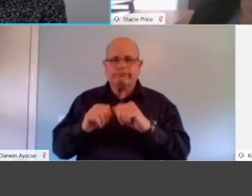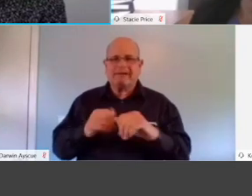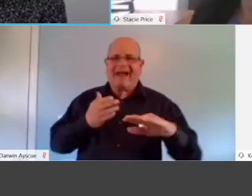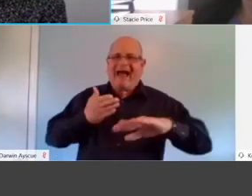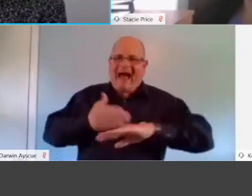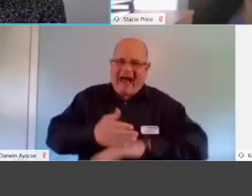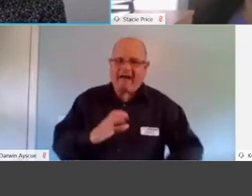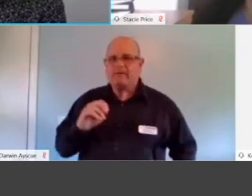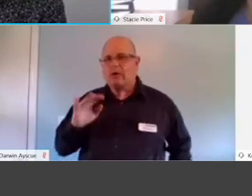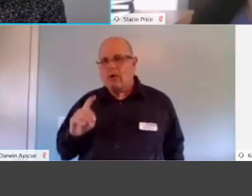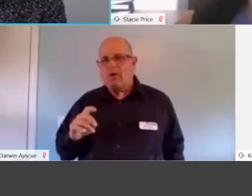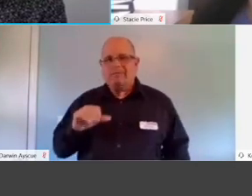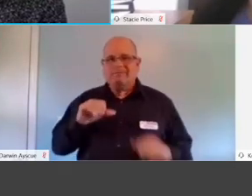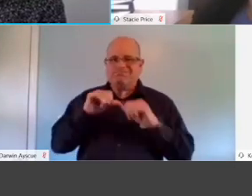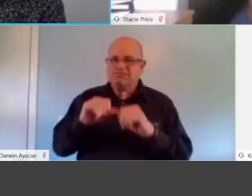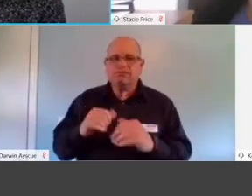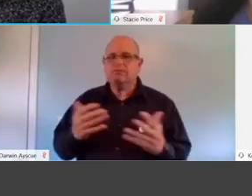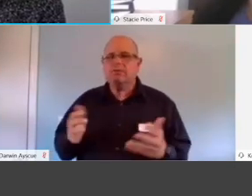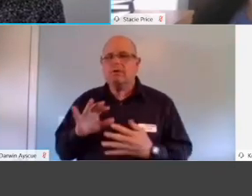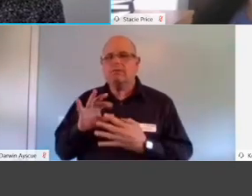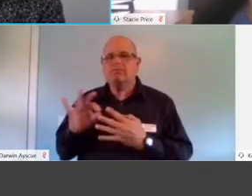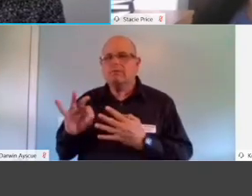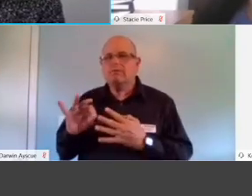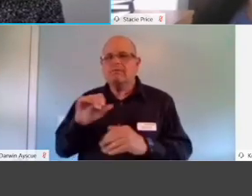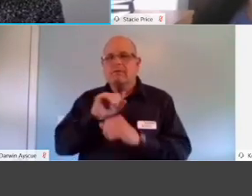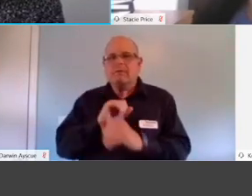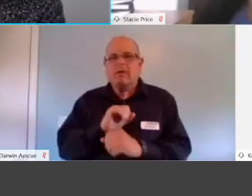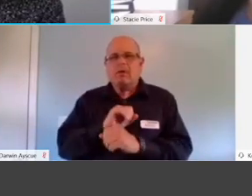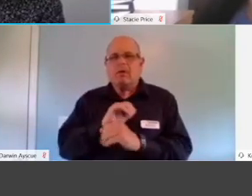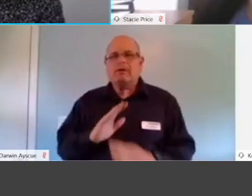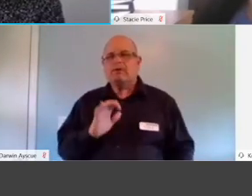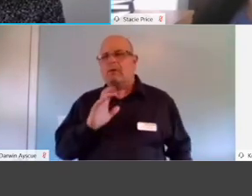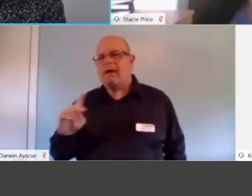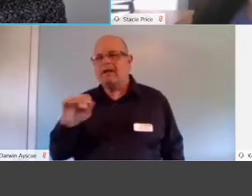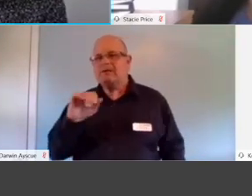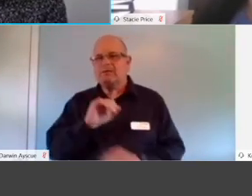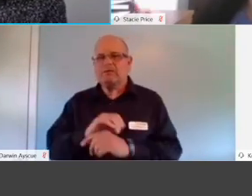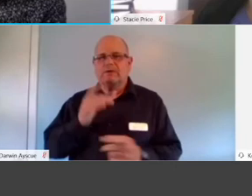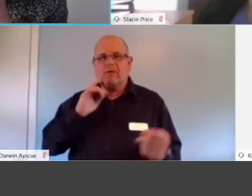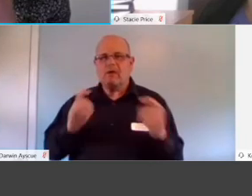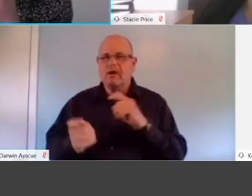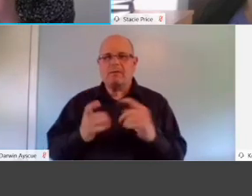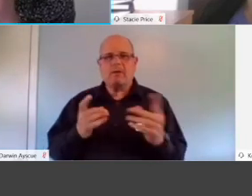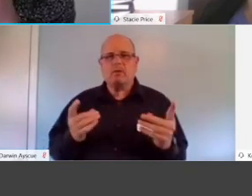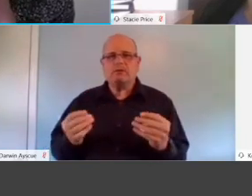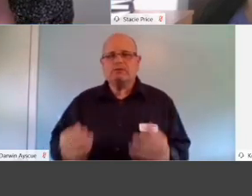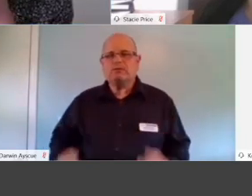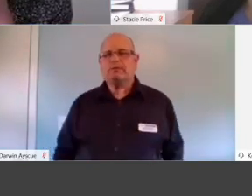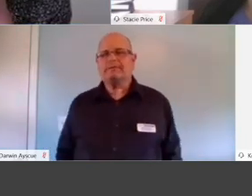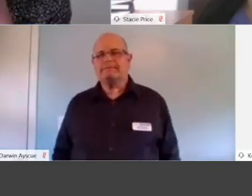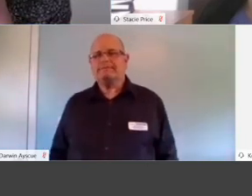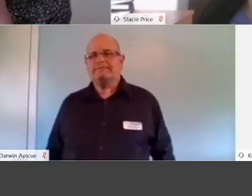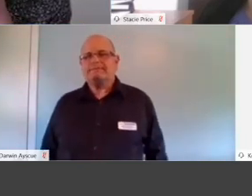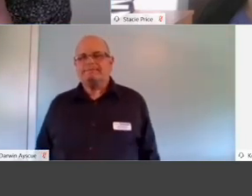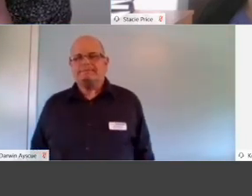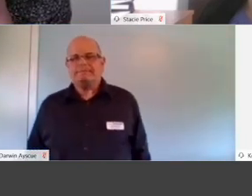What do you see as the options for employees returning to work for accommodations?